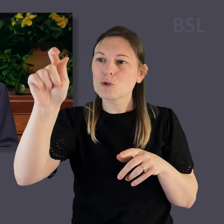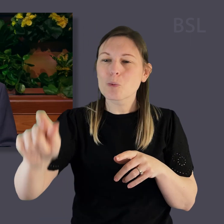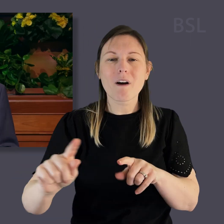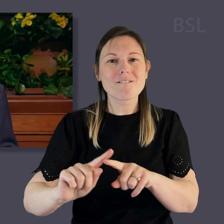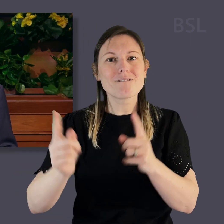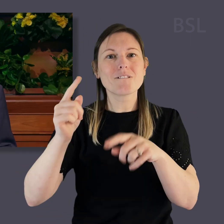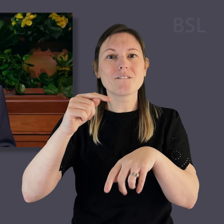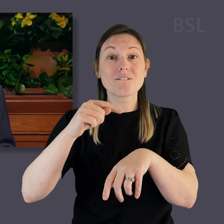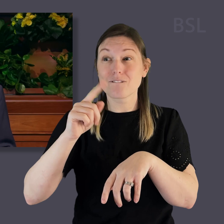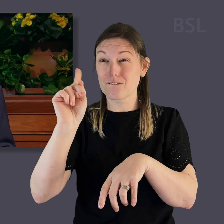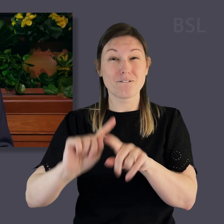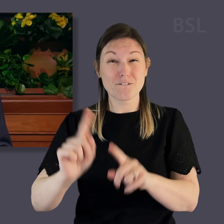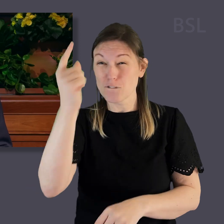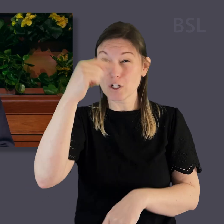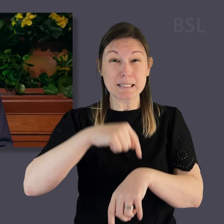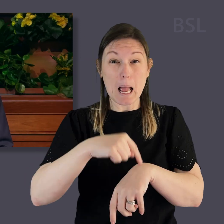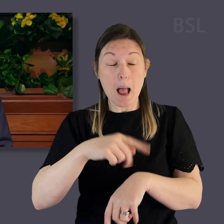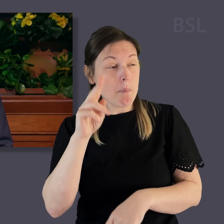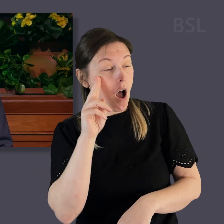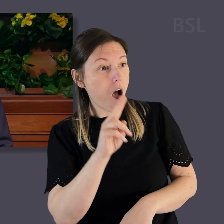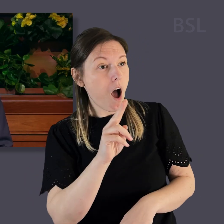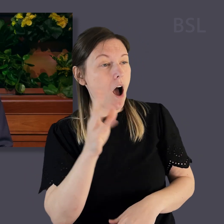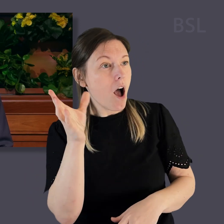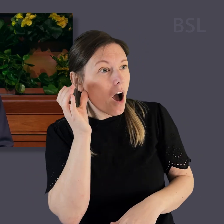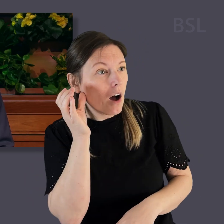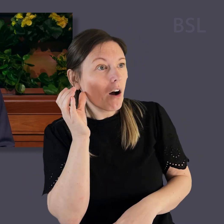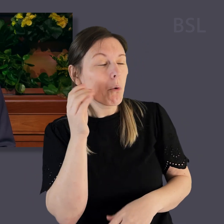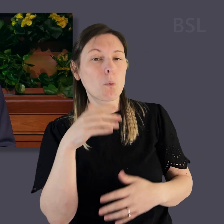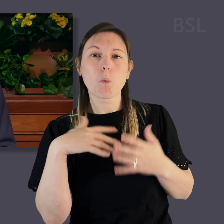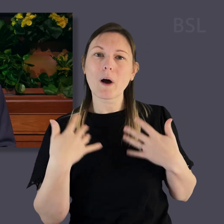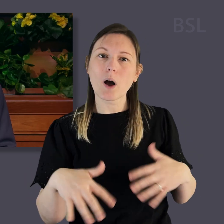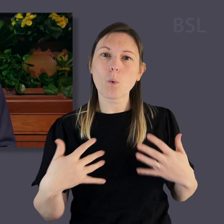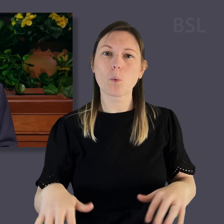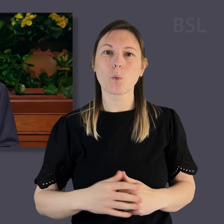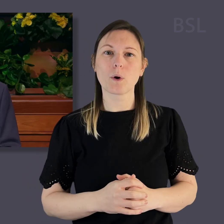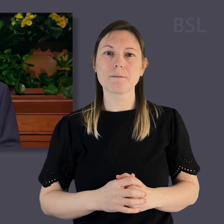by those who hear it or feel it for the very first time.